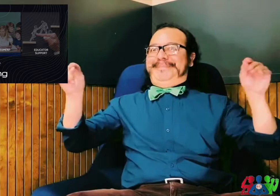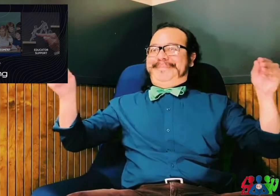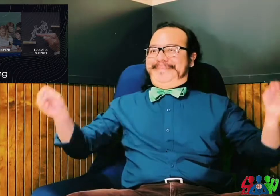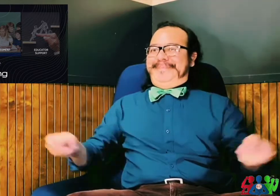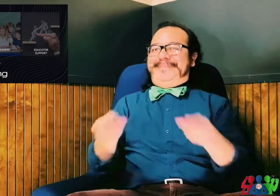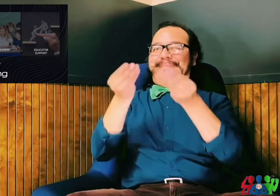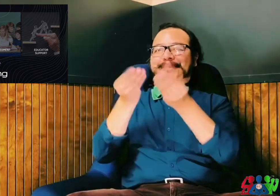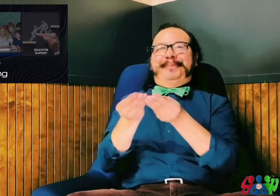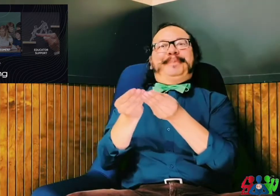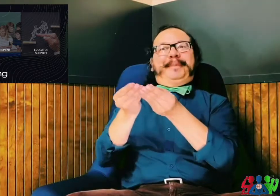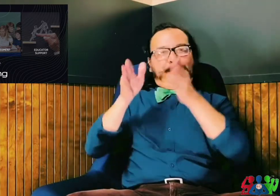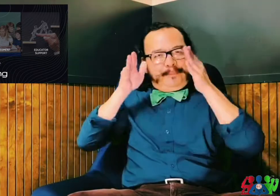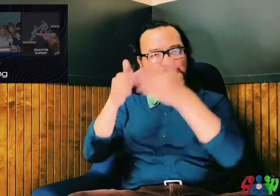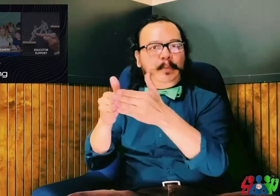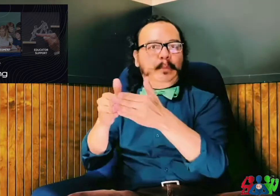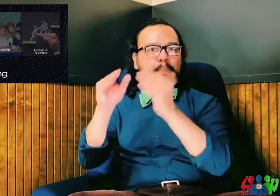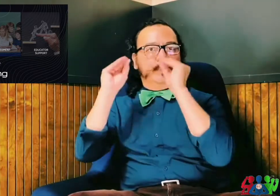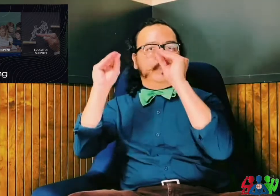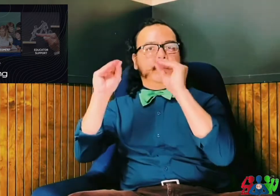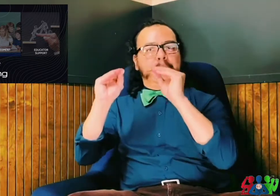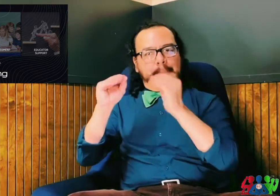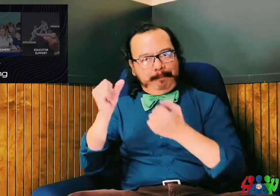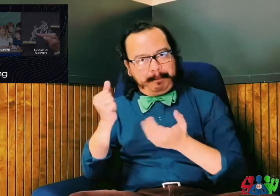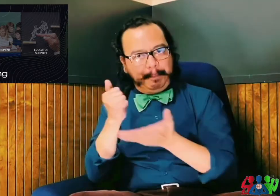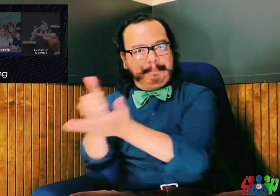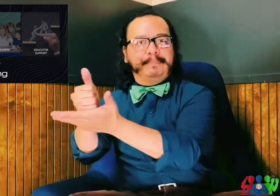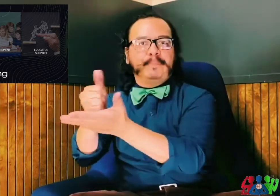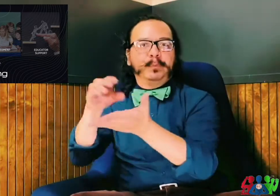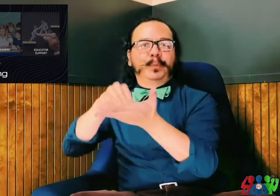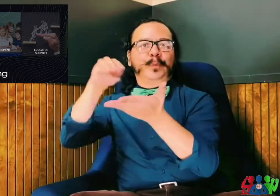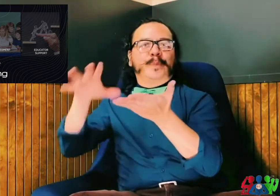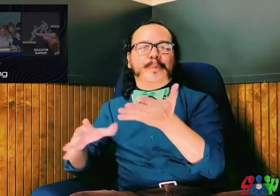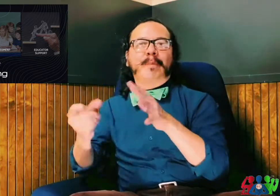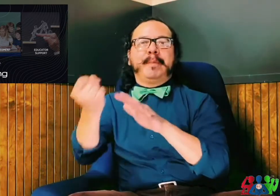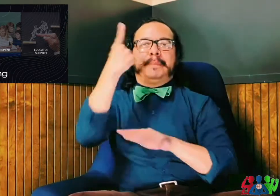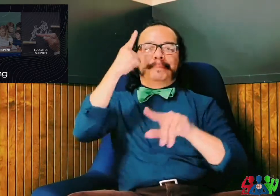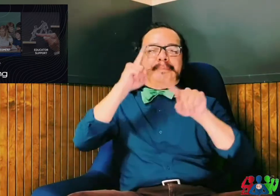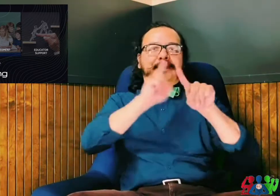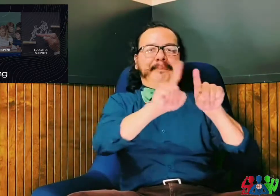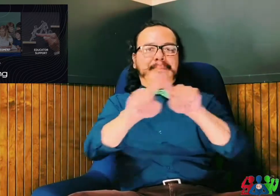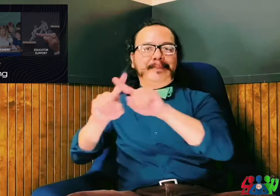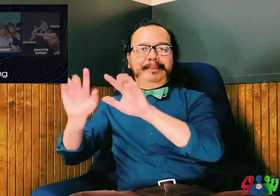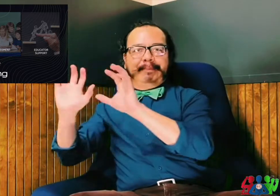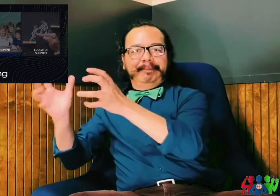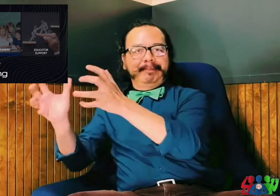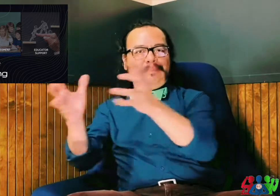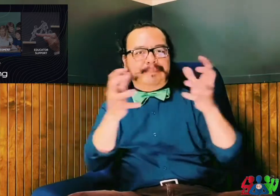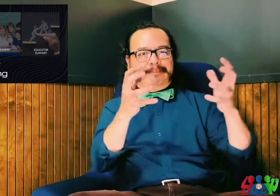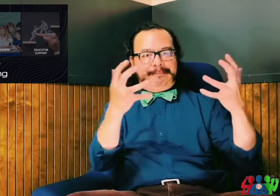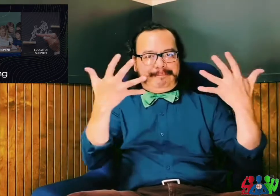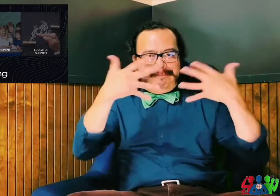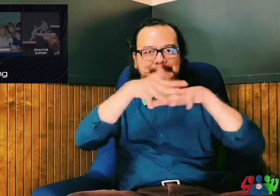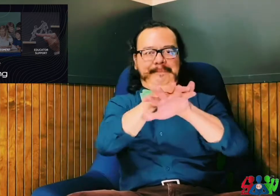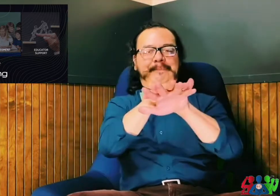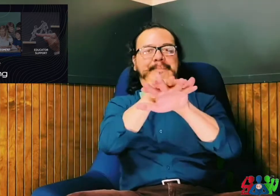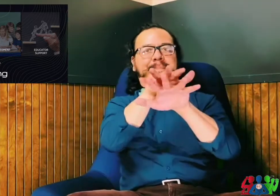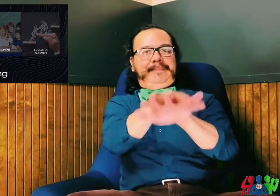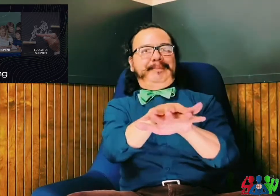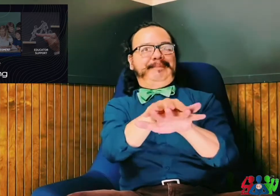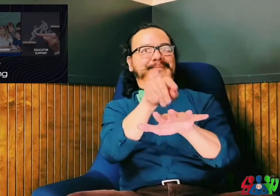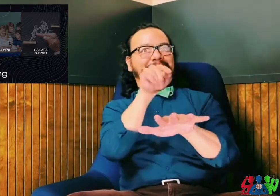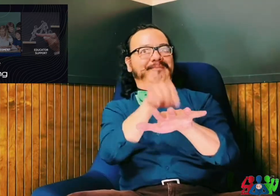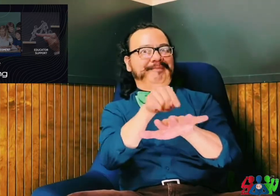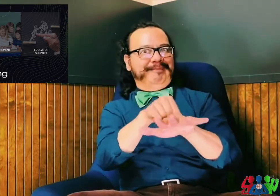both have the potential to focus educators on helping students make connections across the disciplines